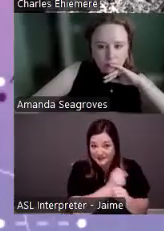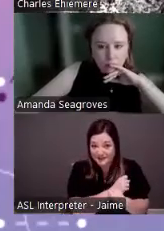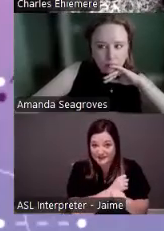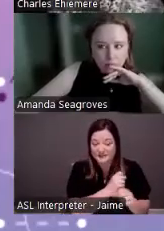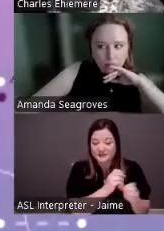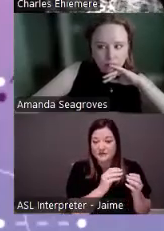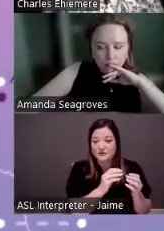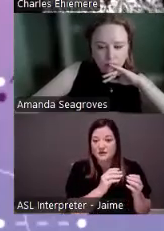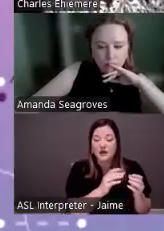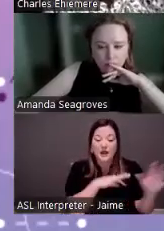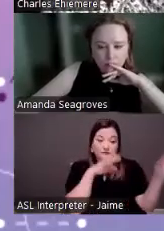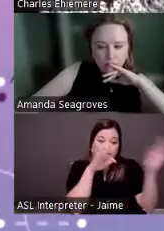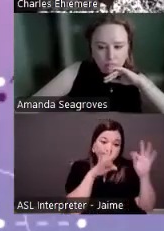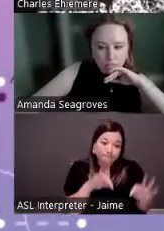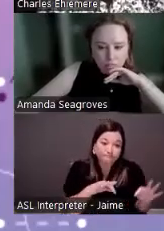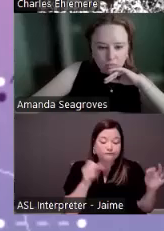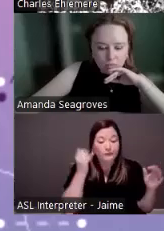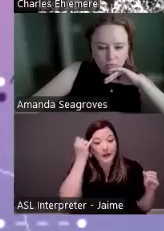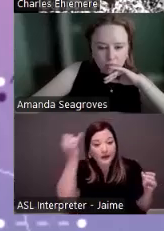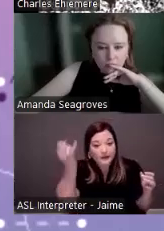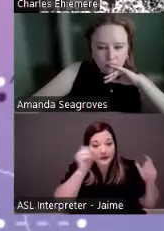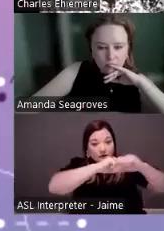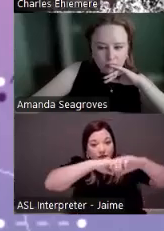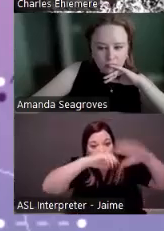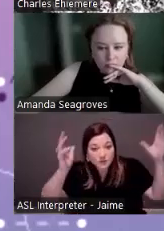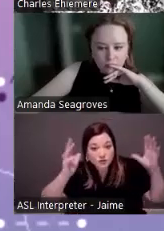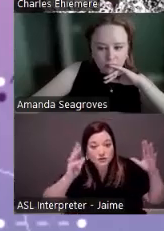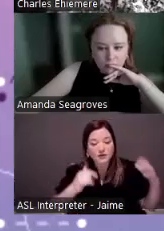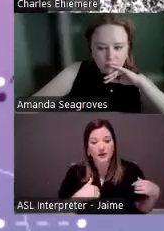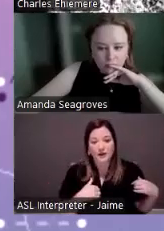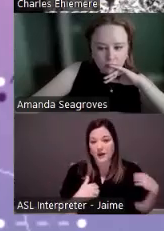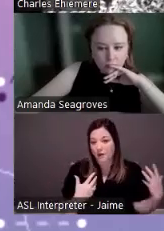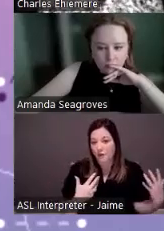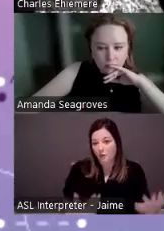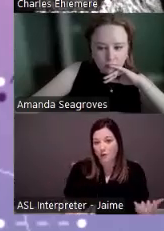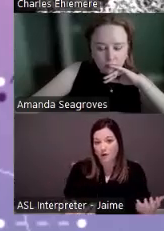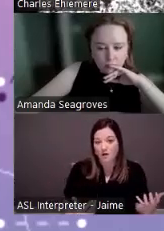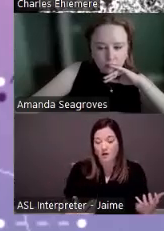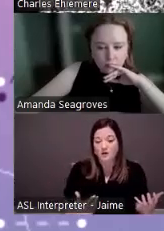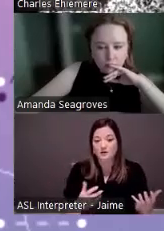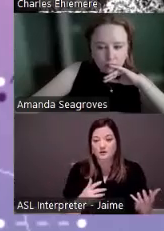These are the ideas I had, and I want to test-run on this.